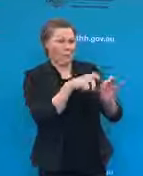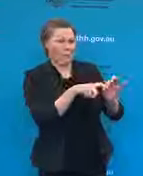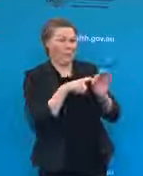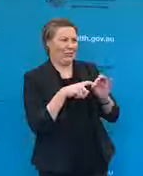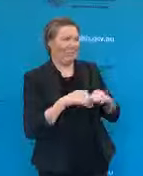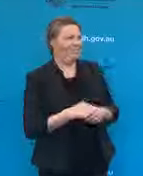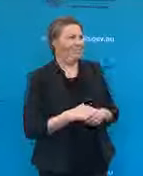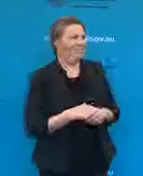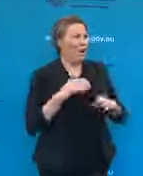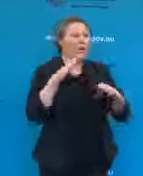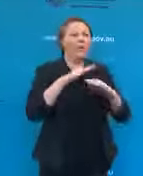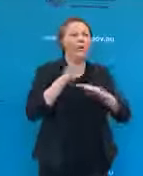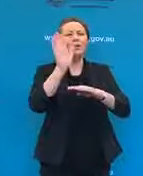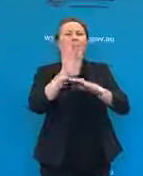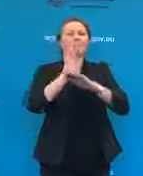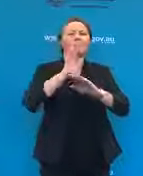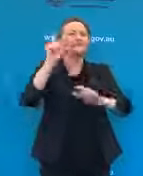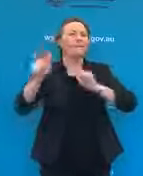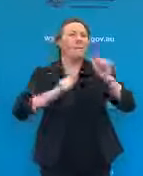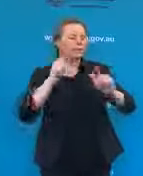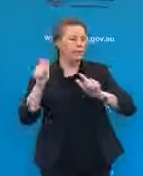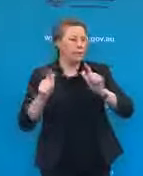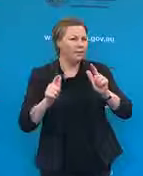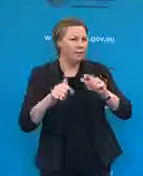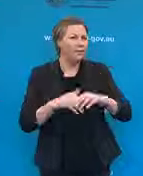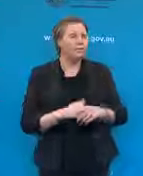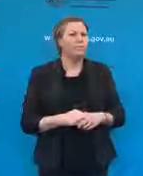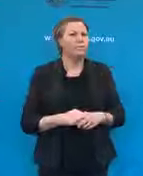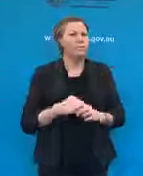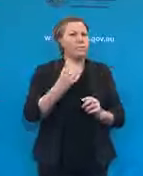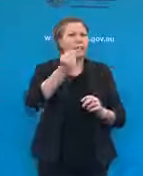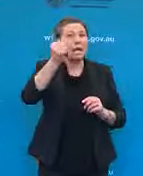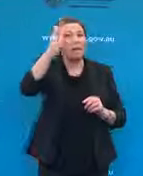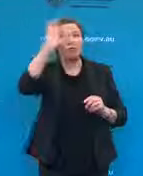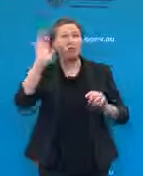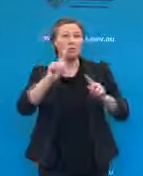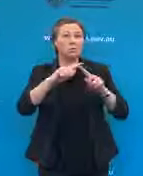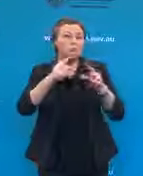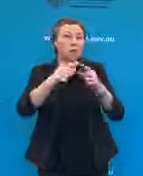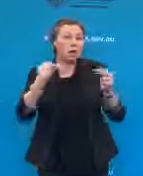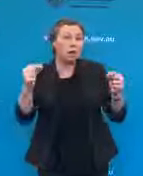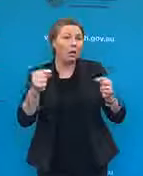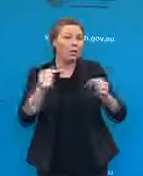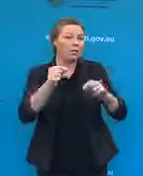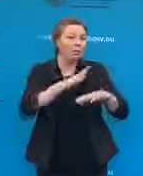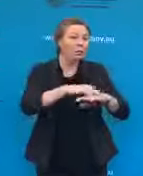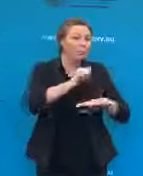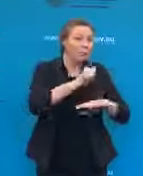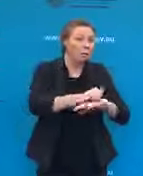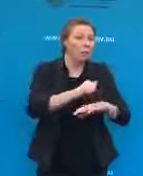Reporter: On international travel Professor, we have seen a number of countries, Japan most recently, Singapore, Taiwan,